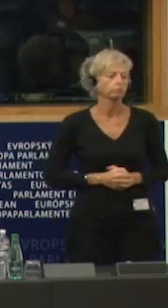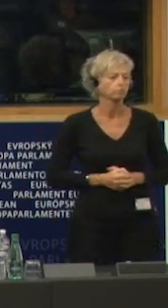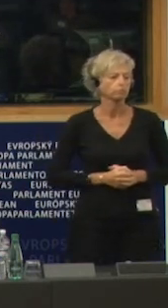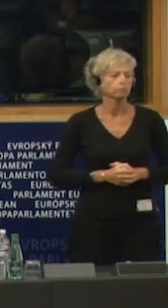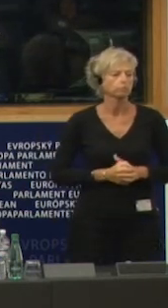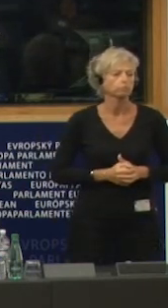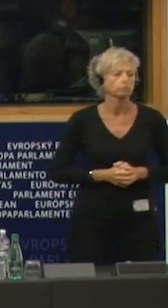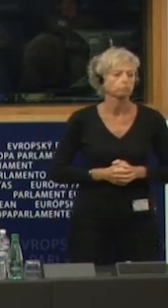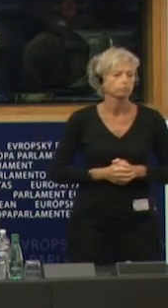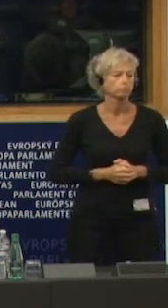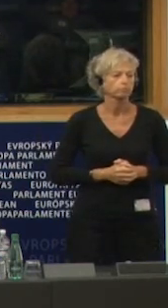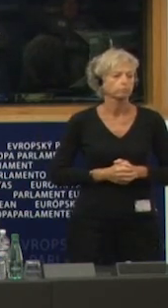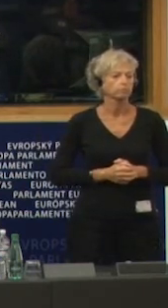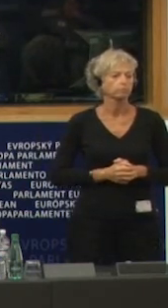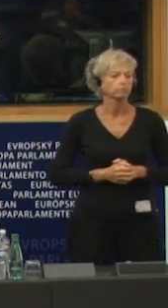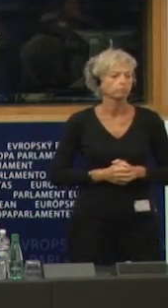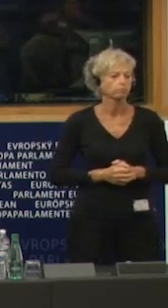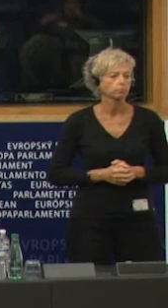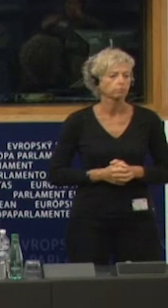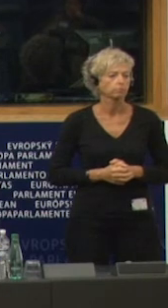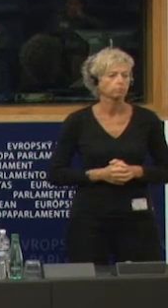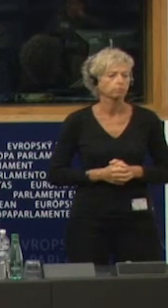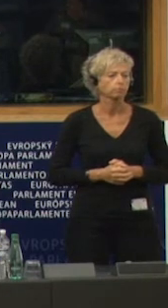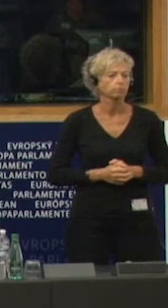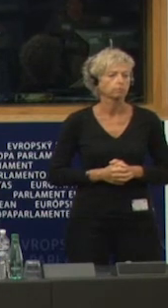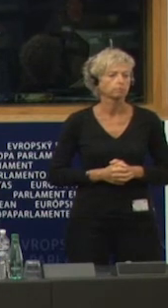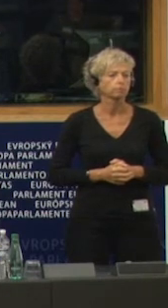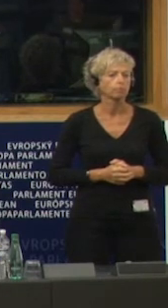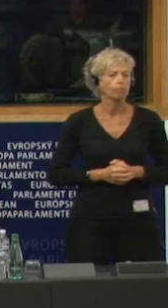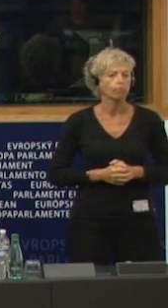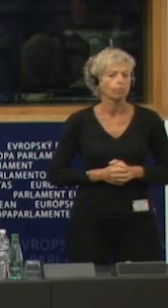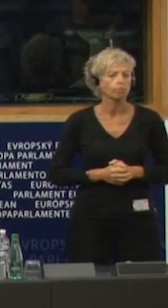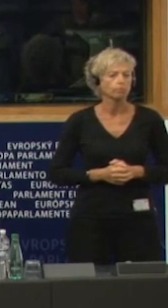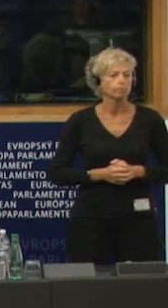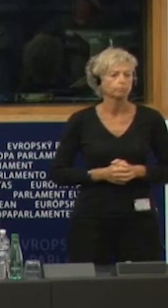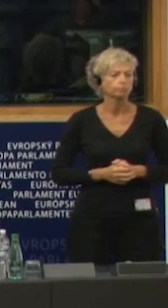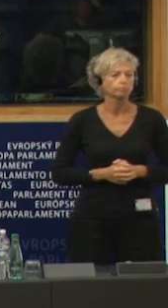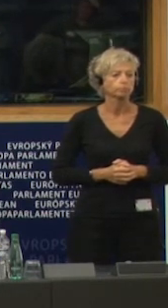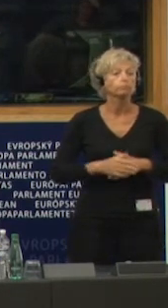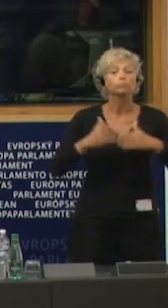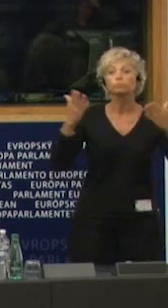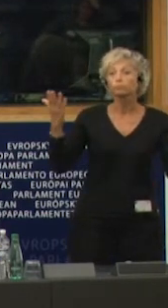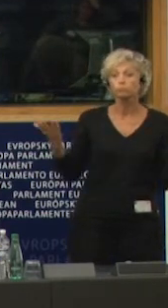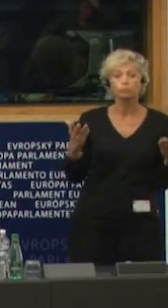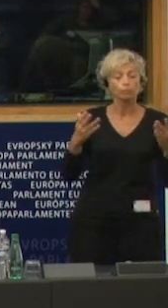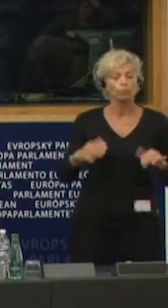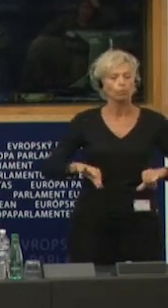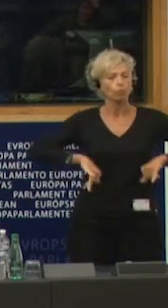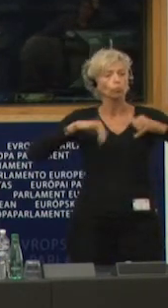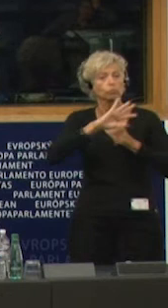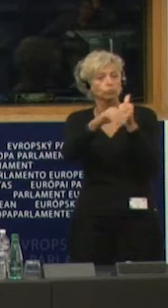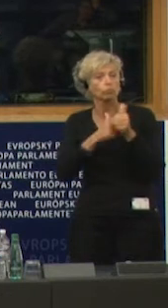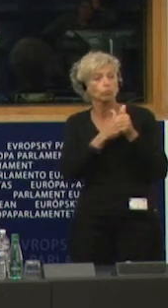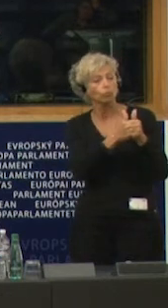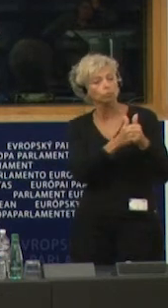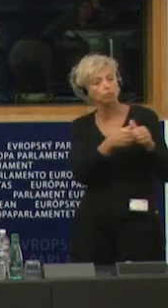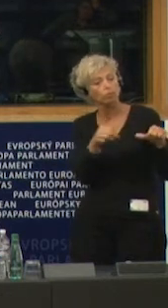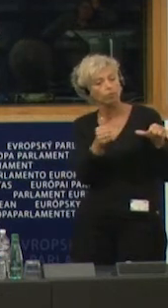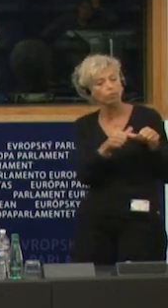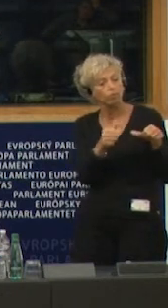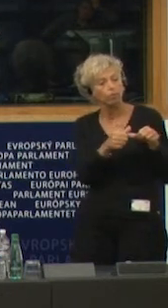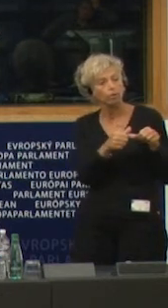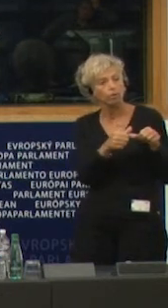Every realistic ambitions. These programs are taylored to individual needs often.